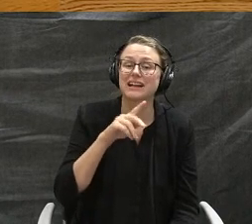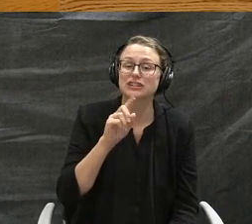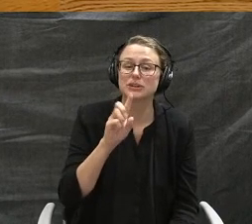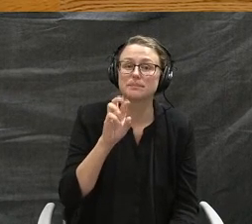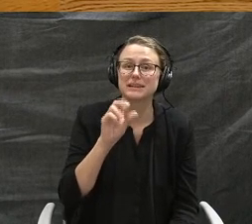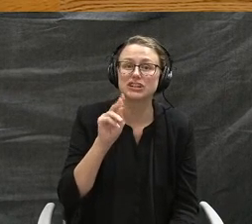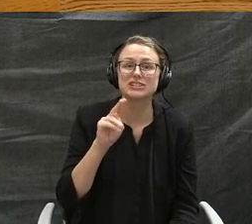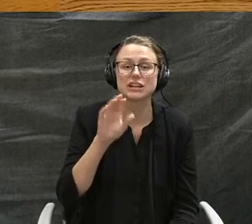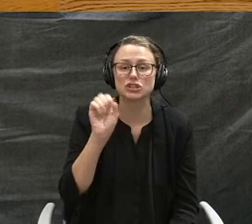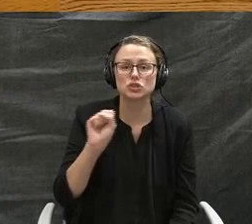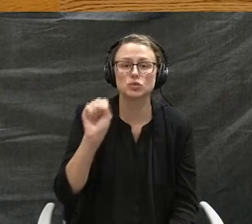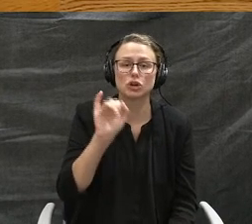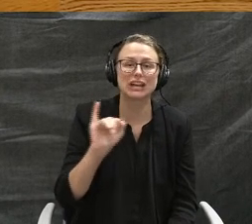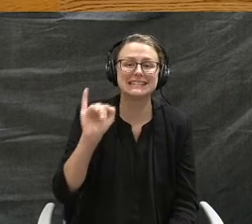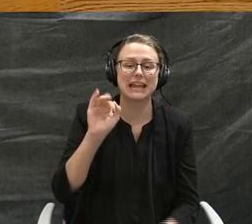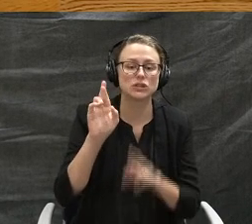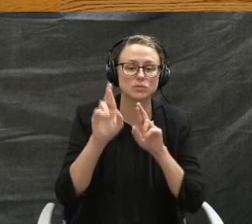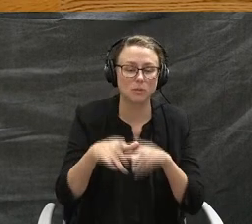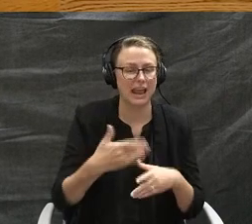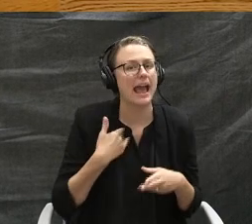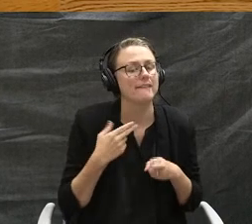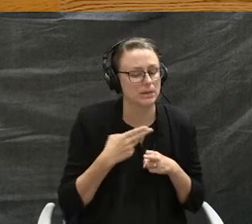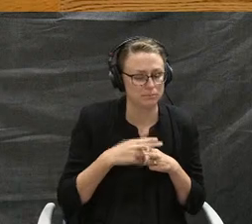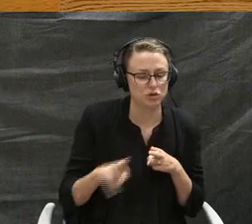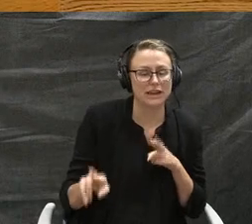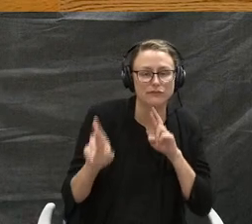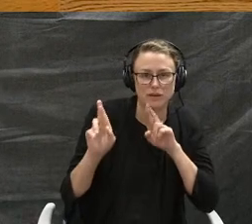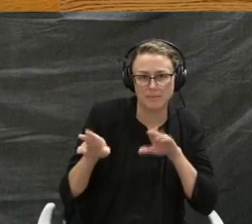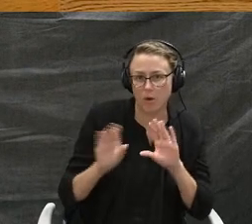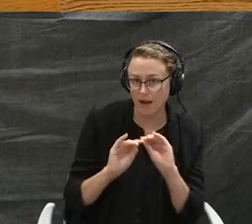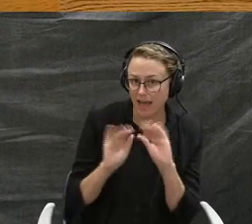brief report. Obviously, you're aware now that we're getting